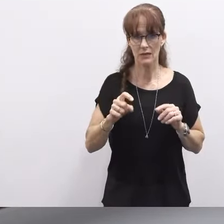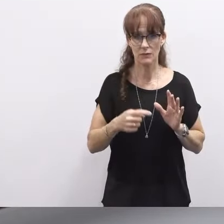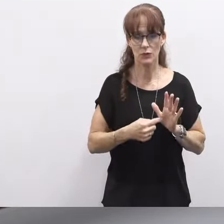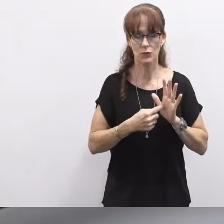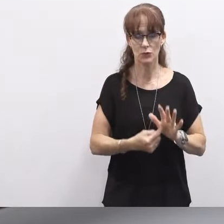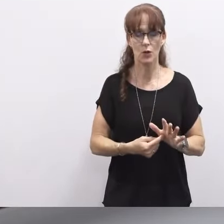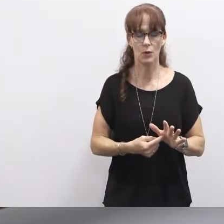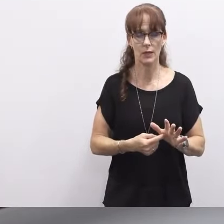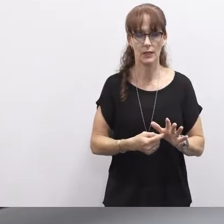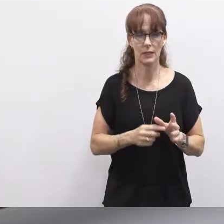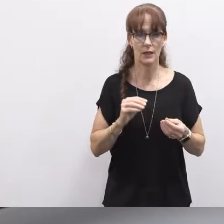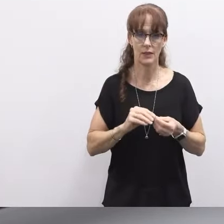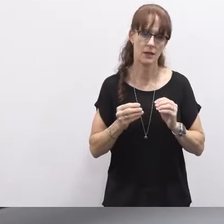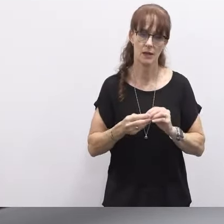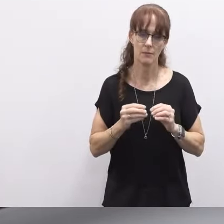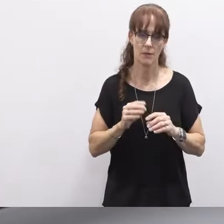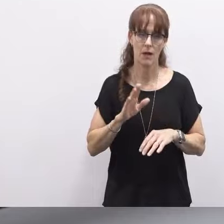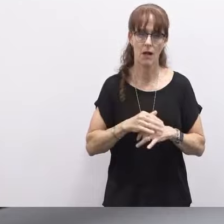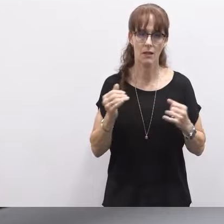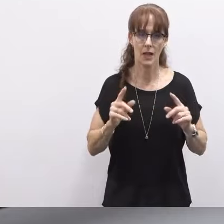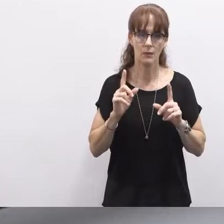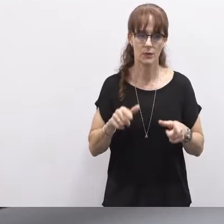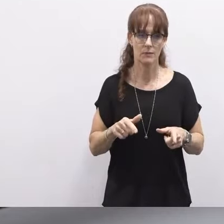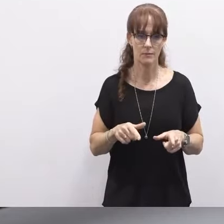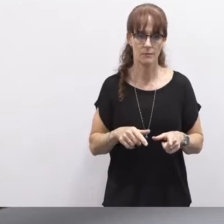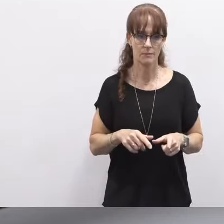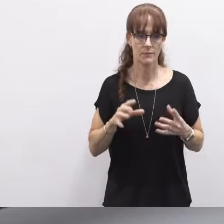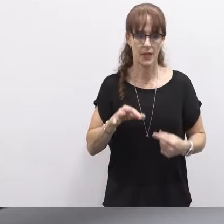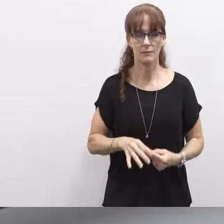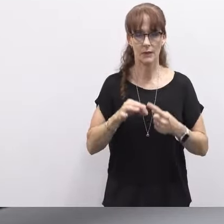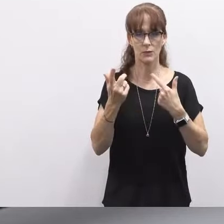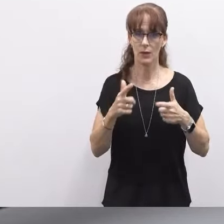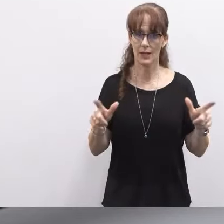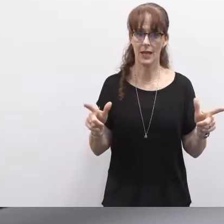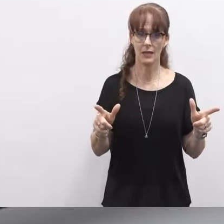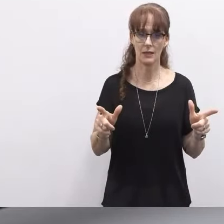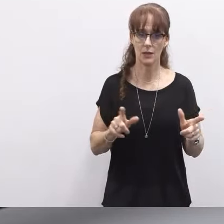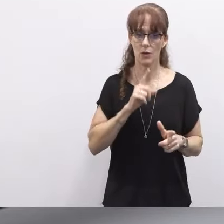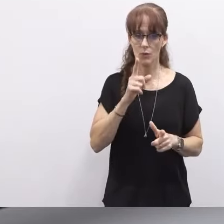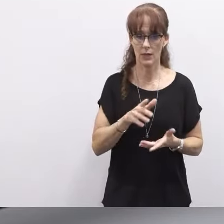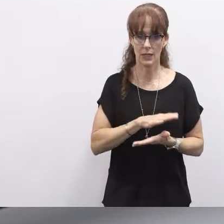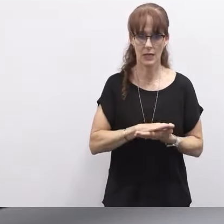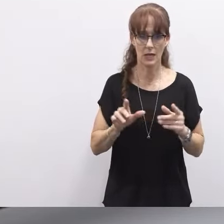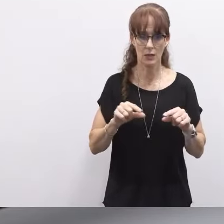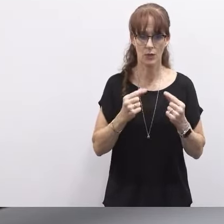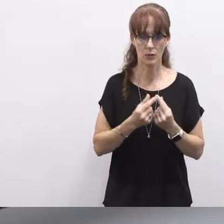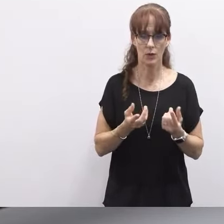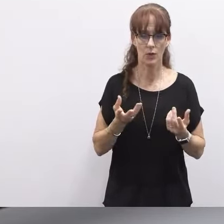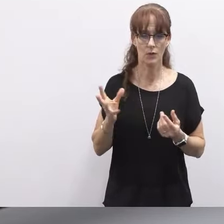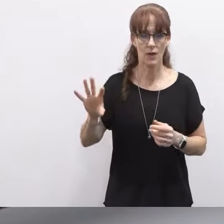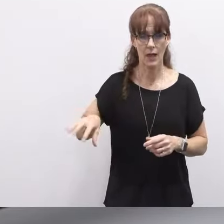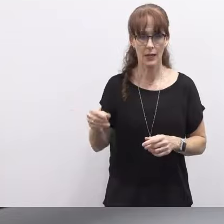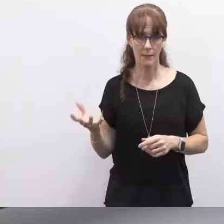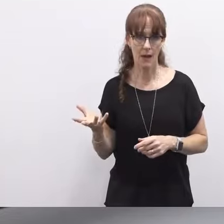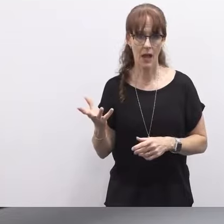in the number of online responses, That's great to hear. - Especially when it comes to language, we had a really nice group of Khmer speaking community members